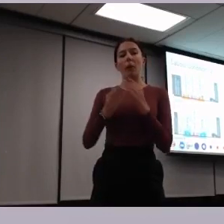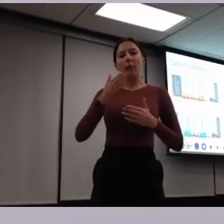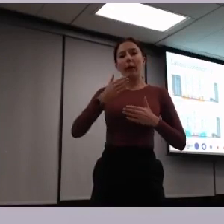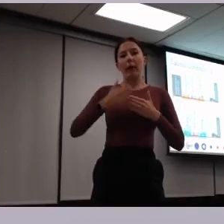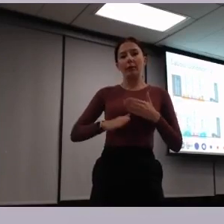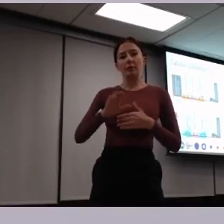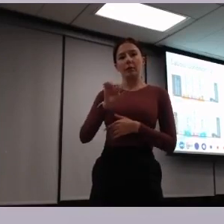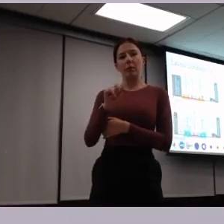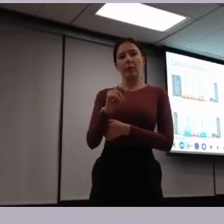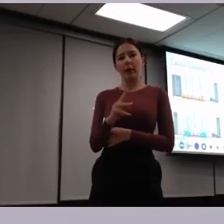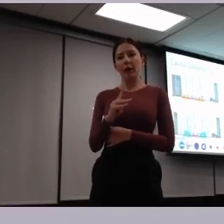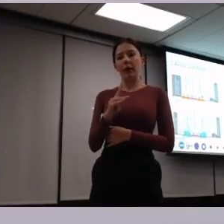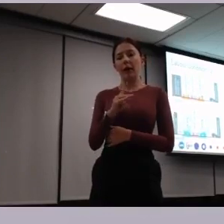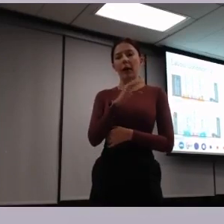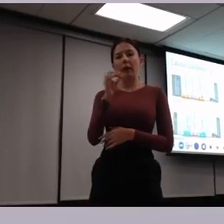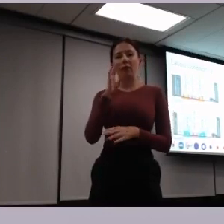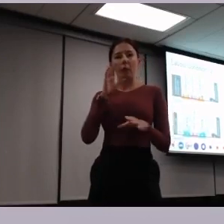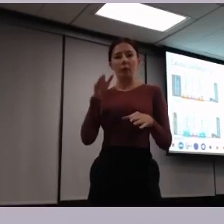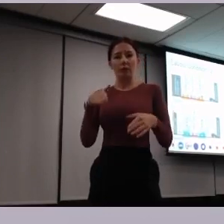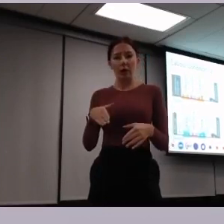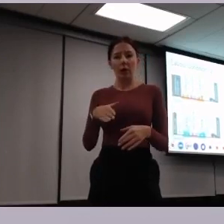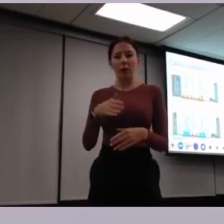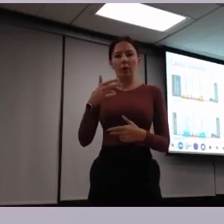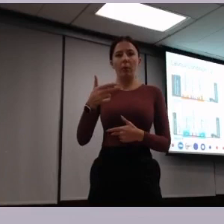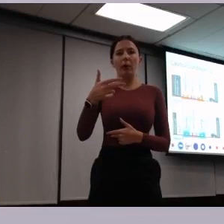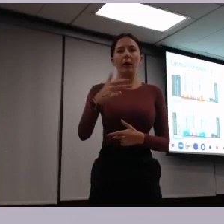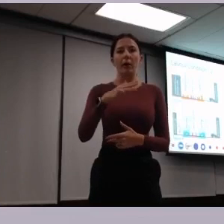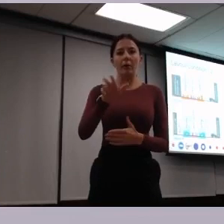while concentrating parking in billboard.